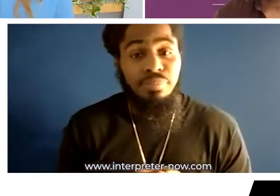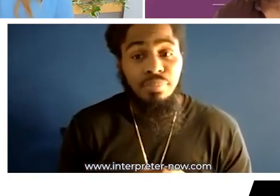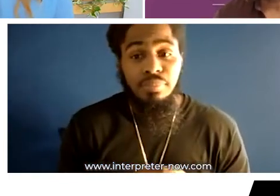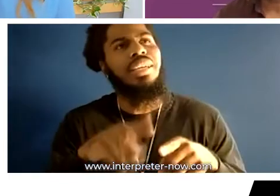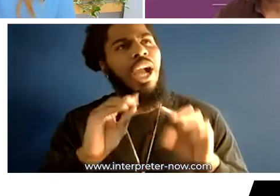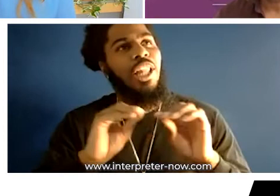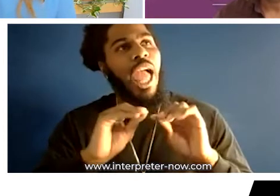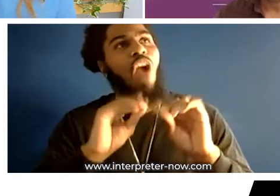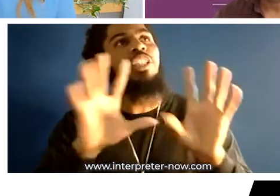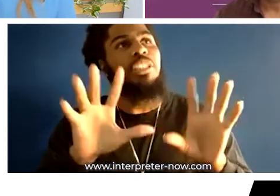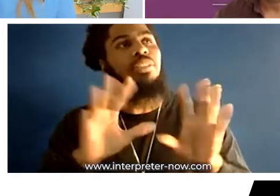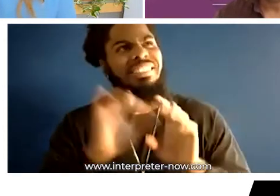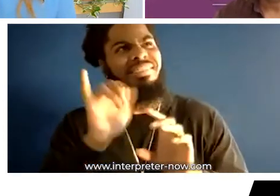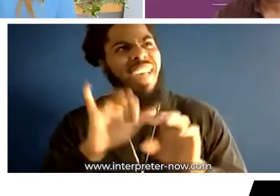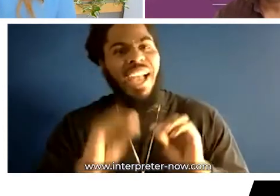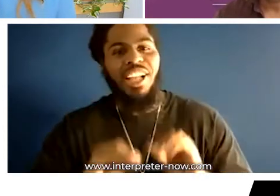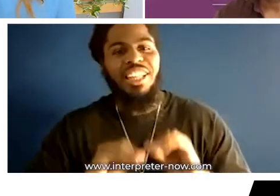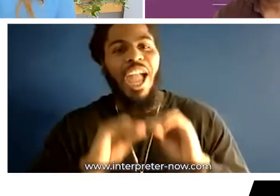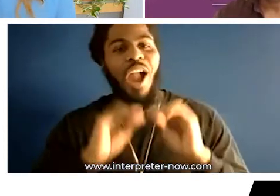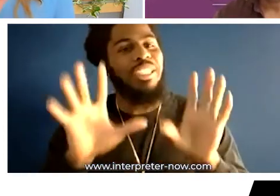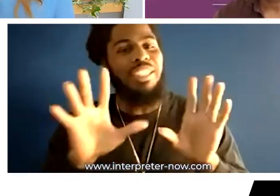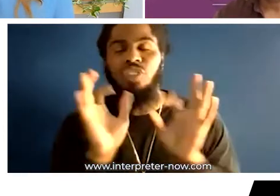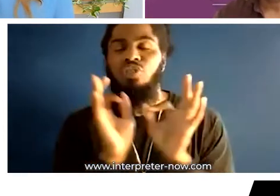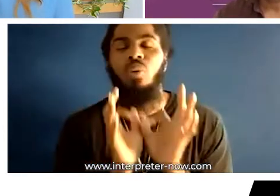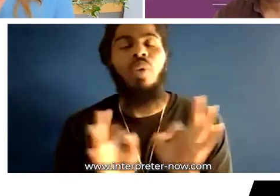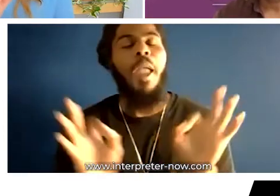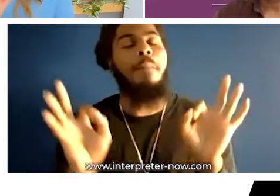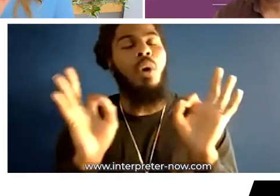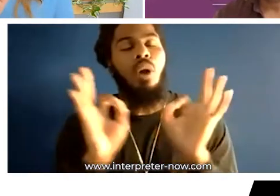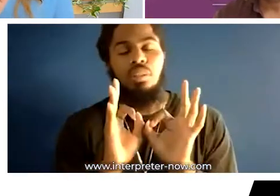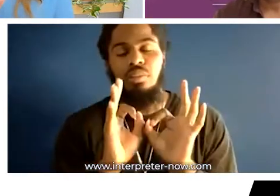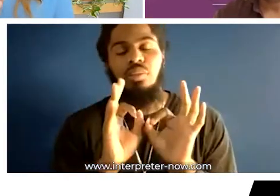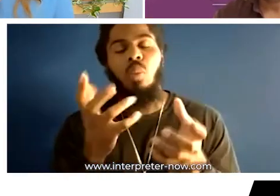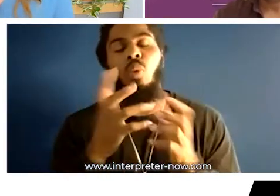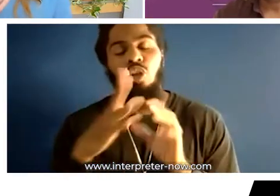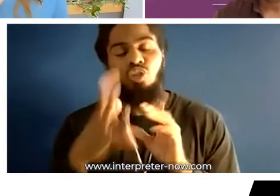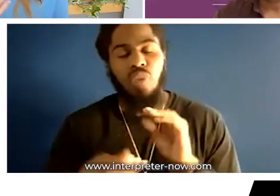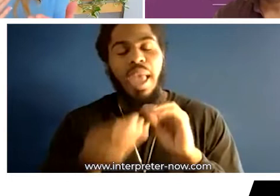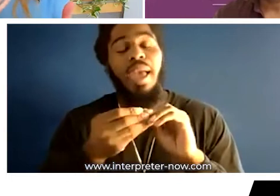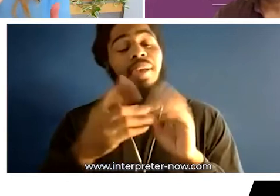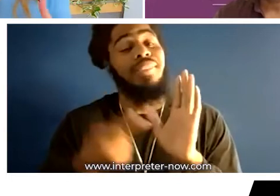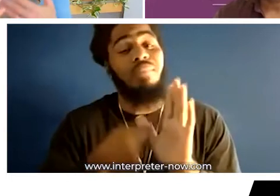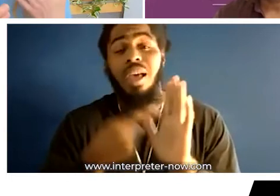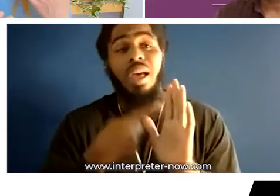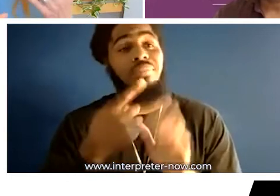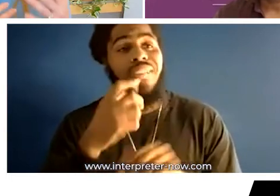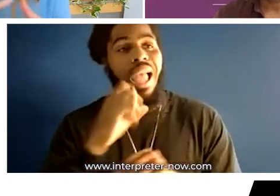Just to go back to that part of what you said is that clarity is so important. I would add that sometimes that resistance comes from a lack of clarity around their